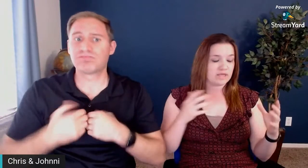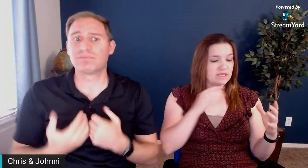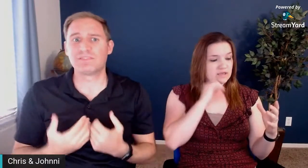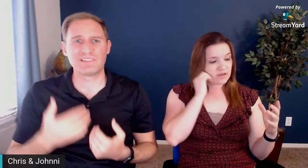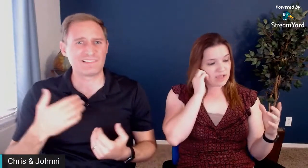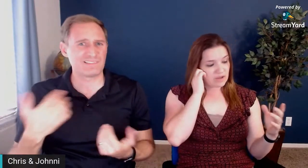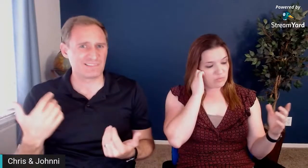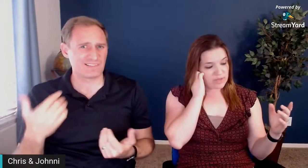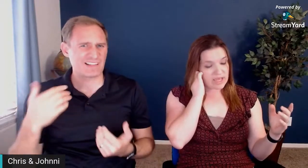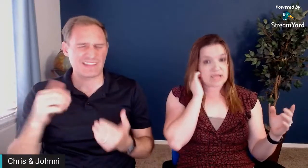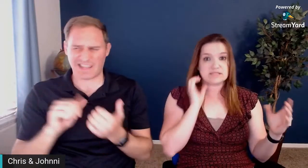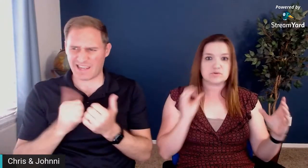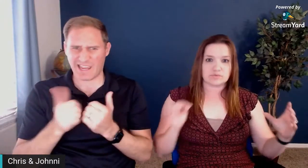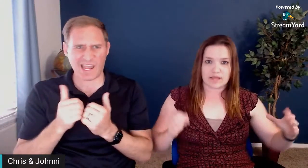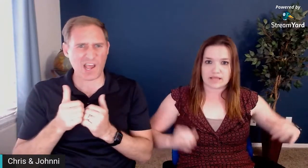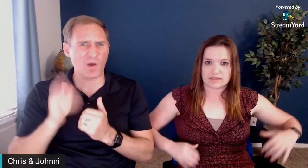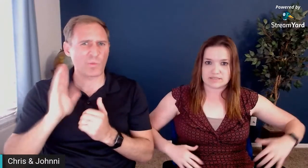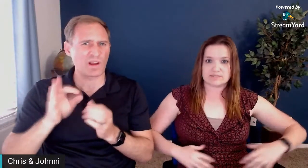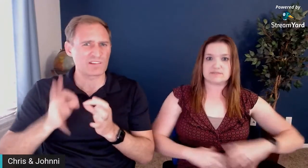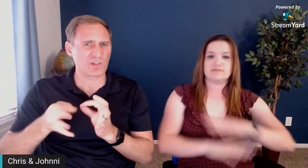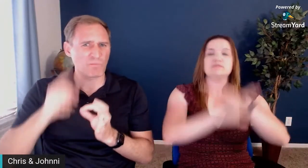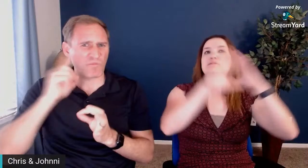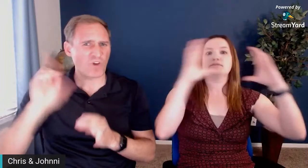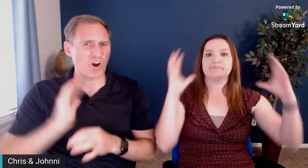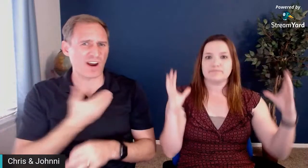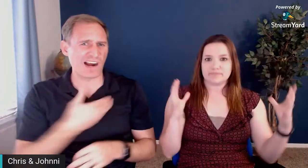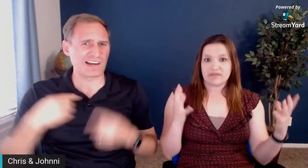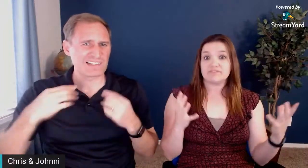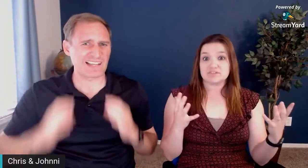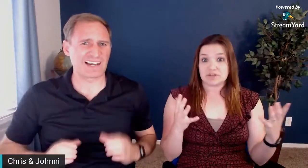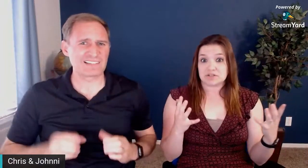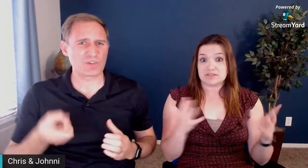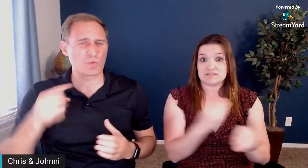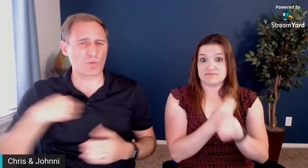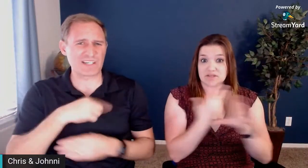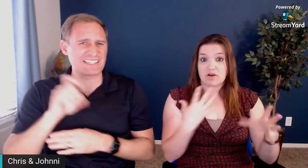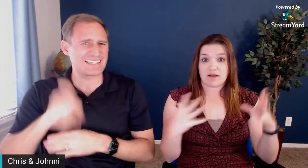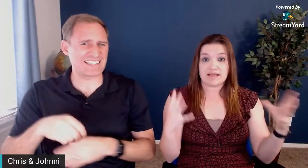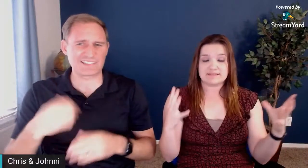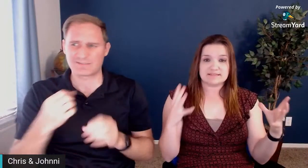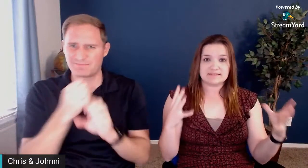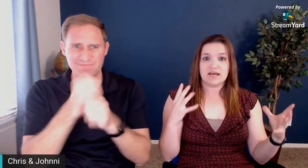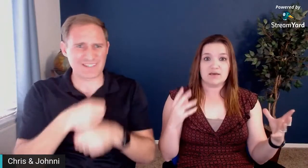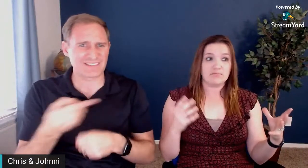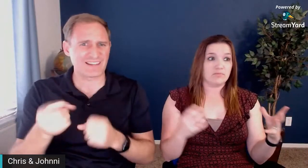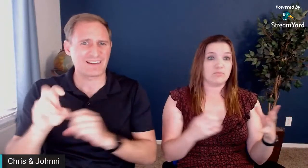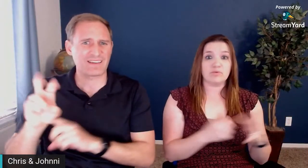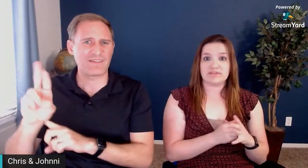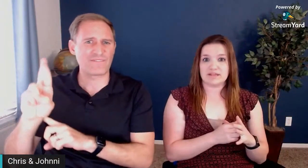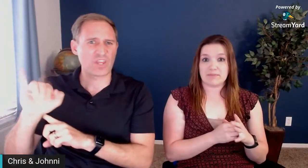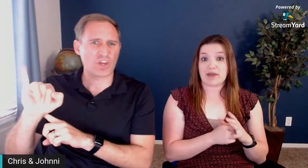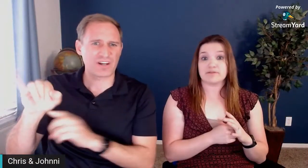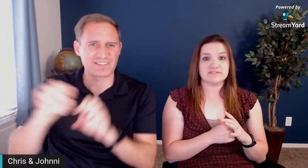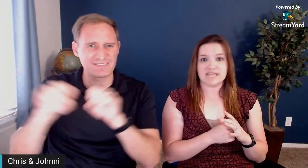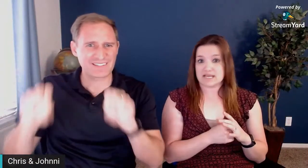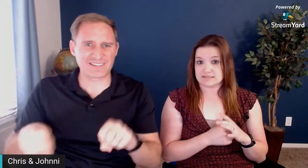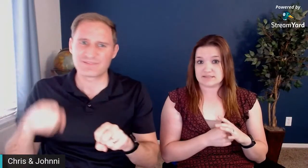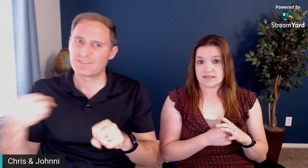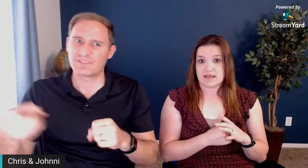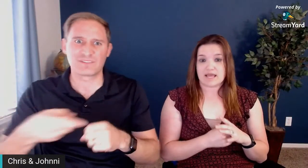we we had to create this infrastructure this vri system within a matter of days